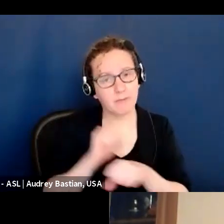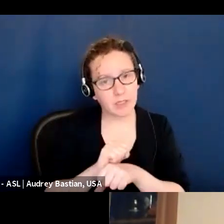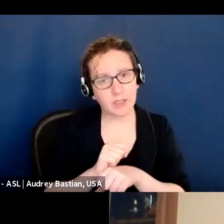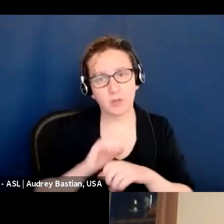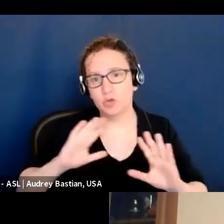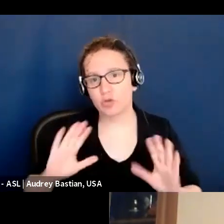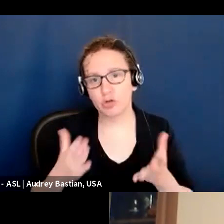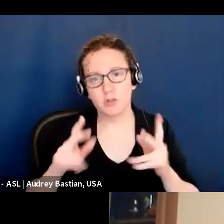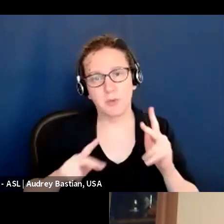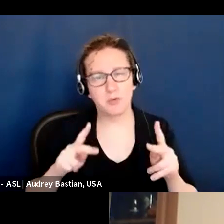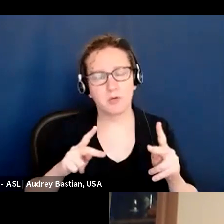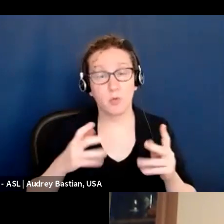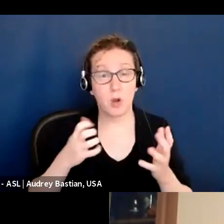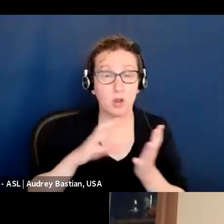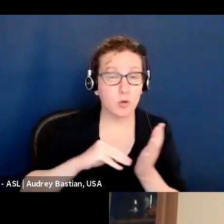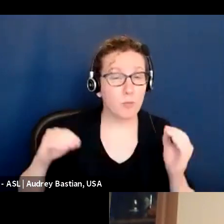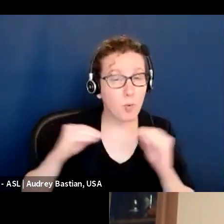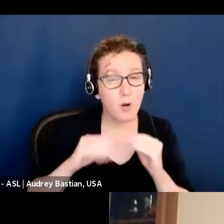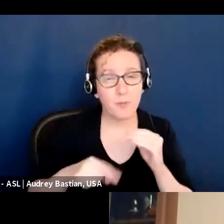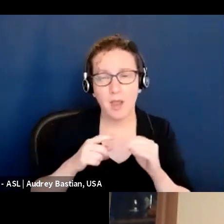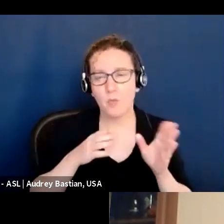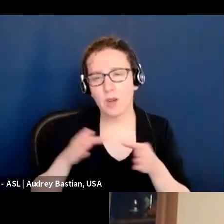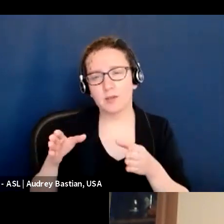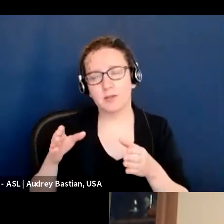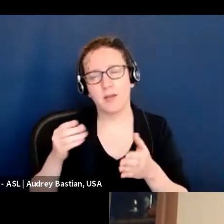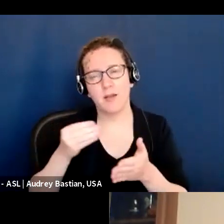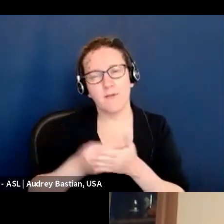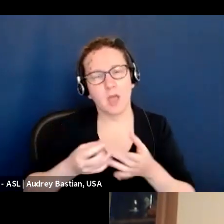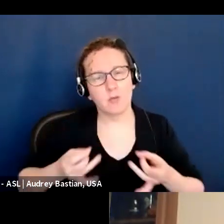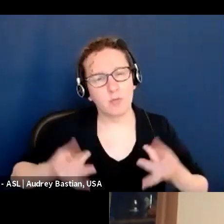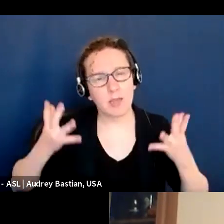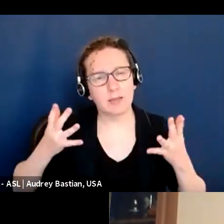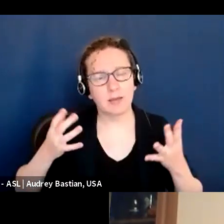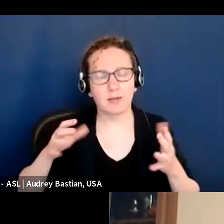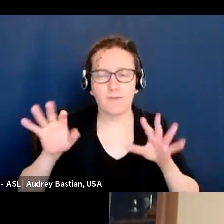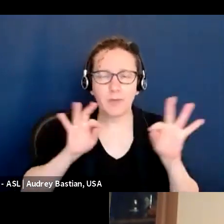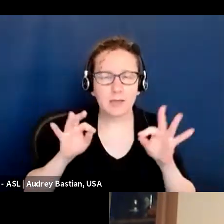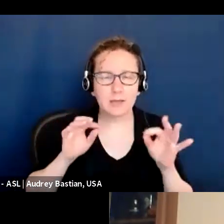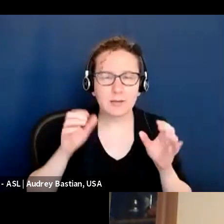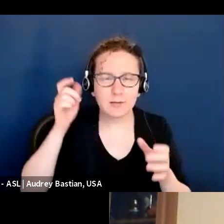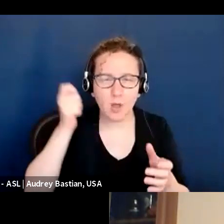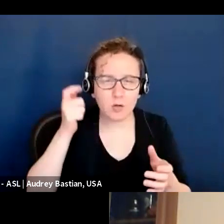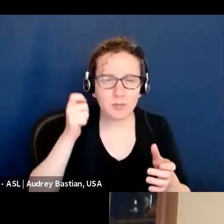who want to learn more about fund raising or finding scholarships to get in touch with us.